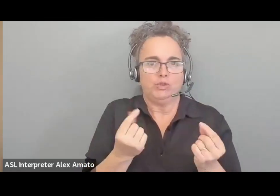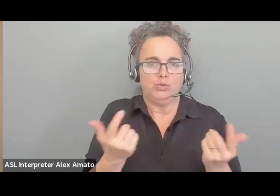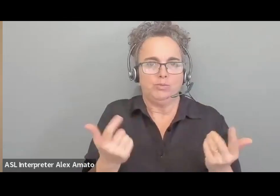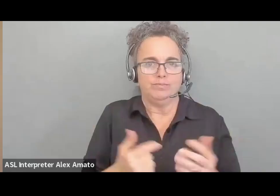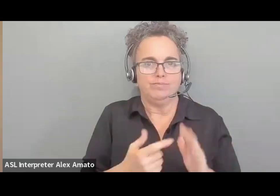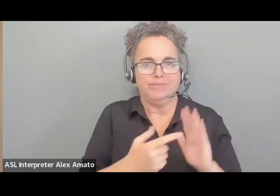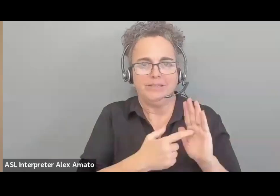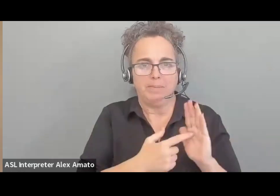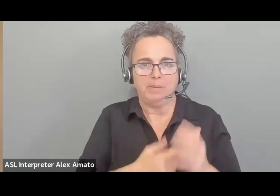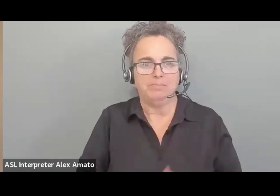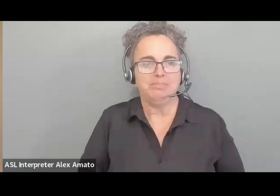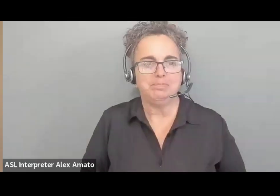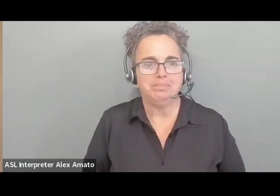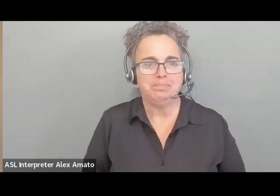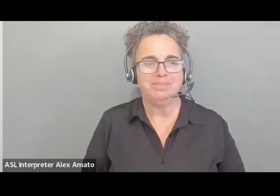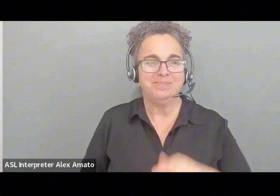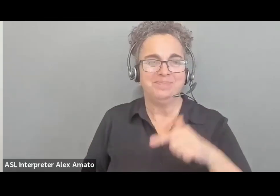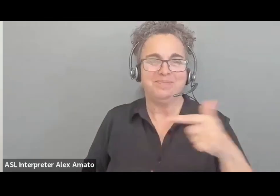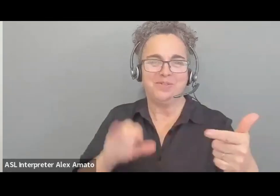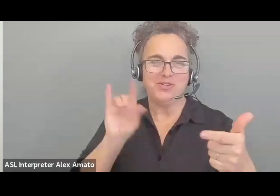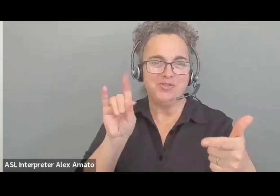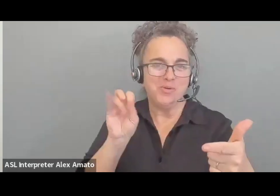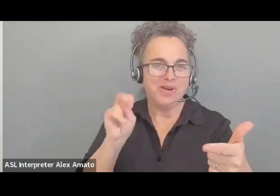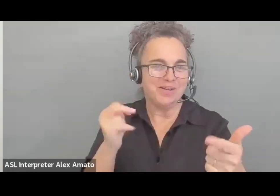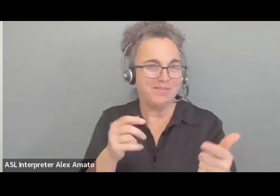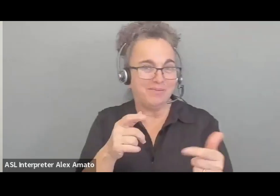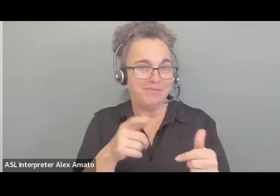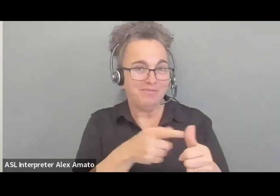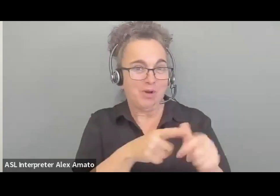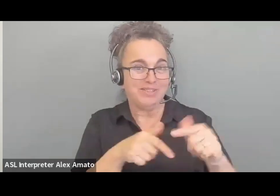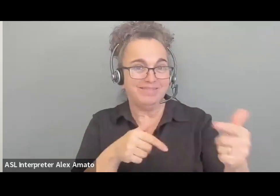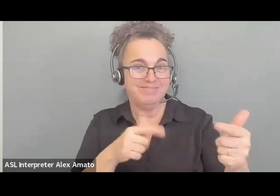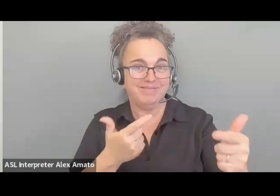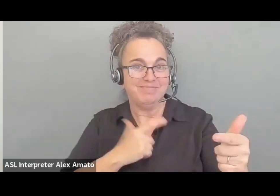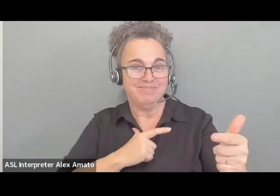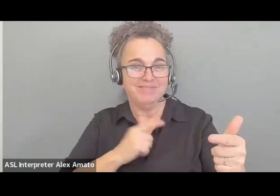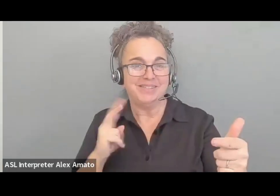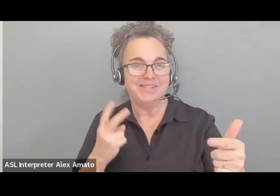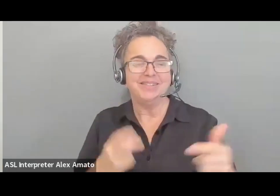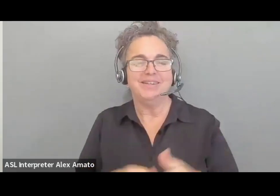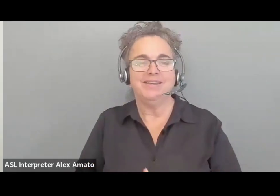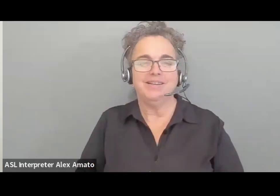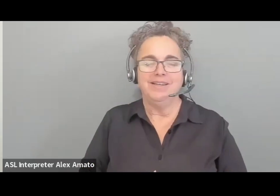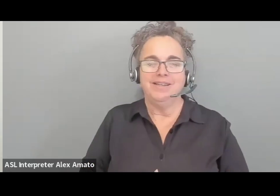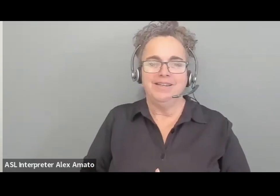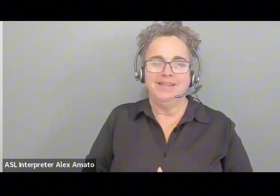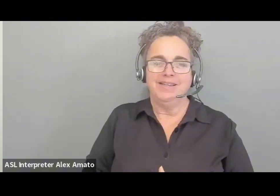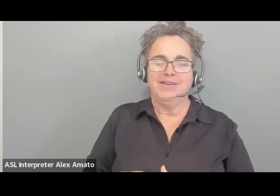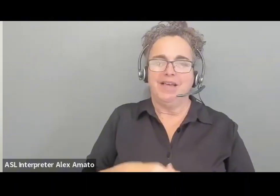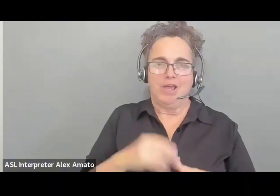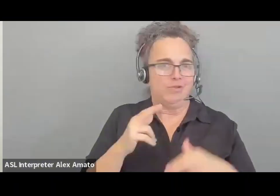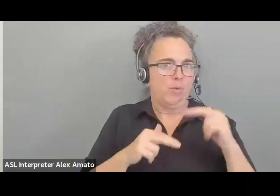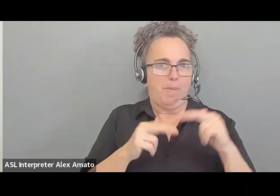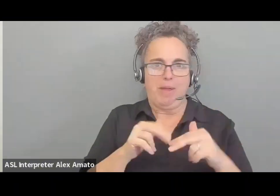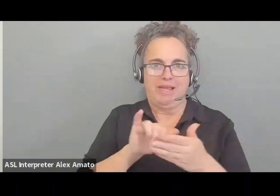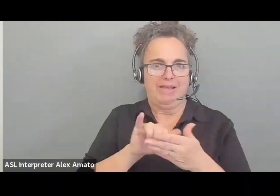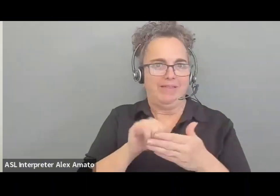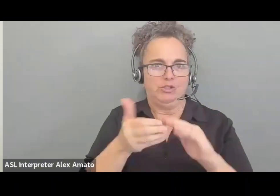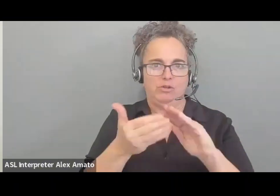Jordan, you wanna take this one first? Sure. Yeah. So, you know, as we're building this community, I'll plug something that we're working on and I know there are a lot of teachers